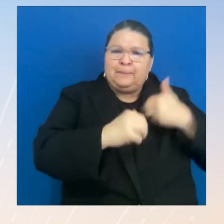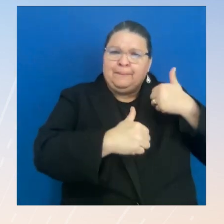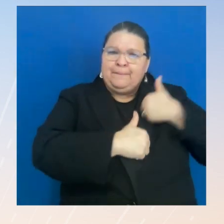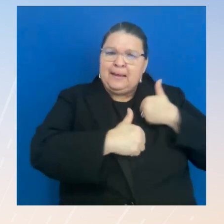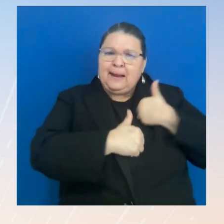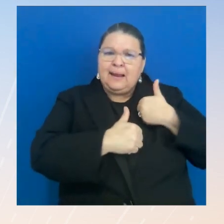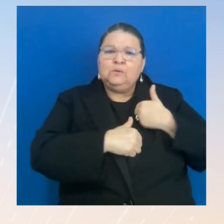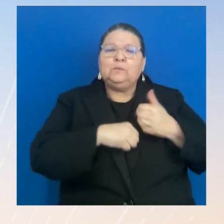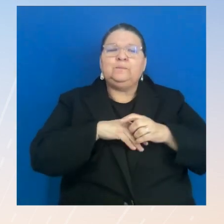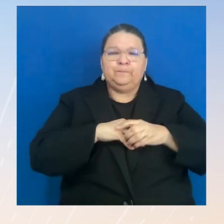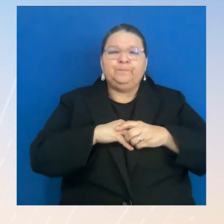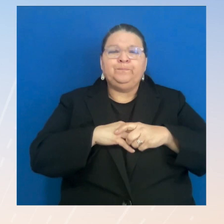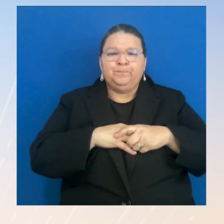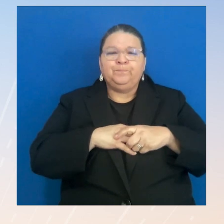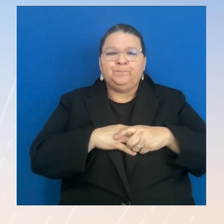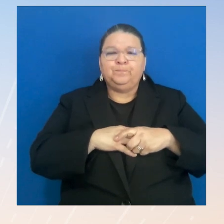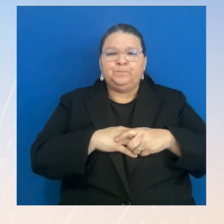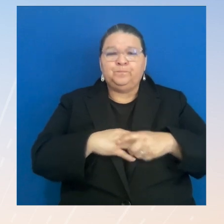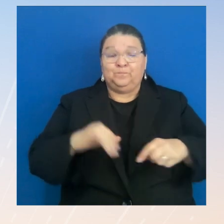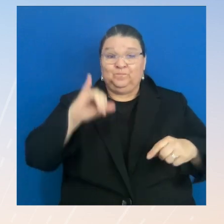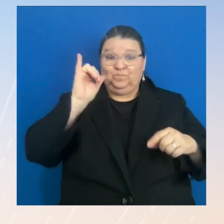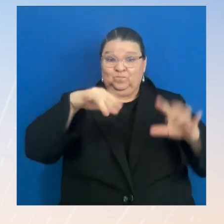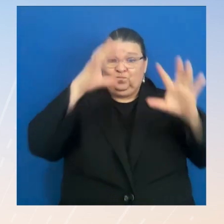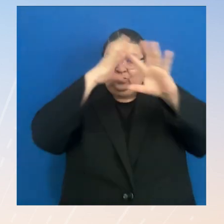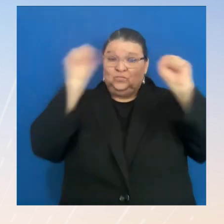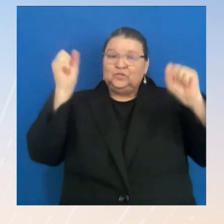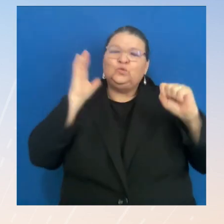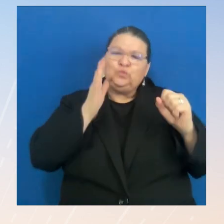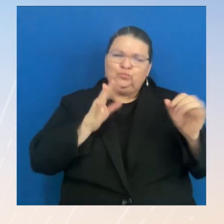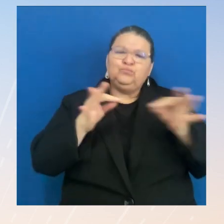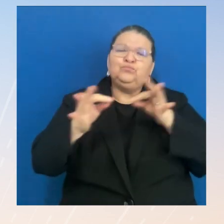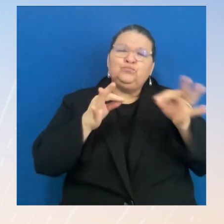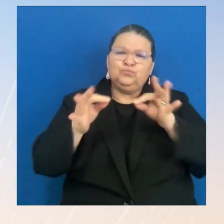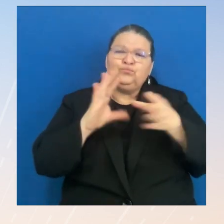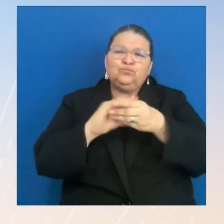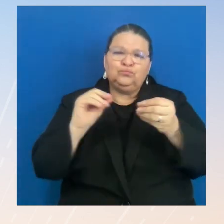that the President will be able to say over the next few days, given he is about to sign a 13.6 --